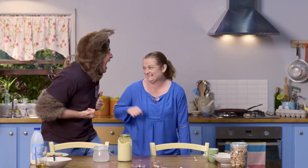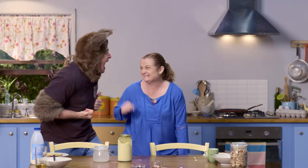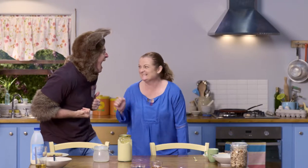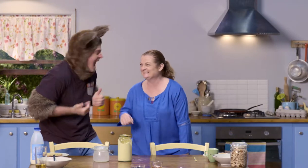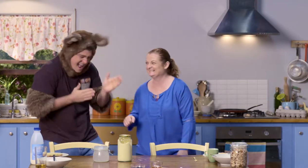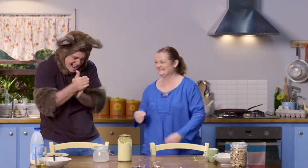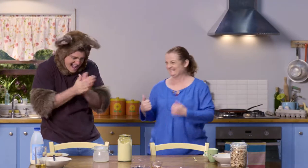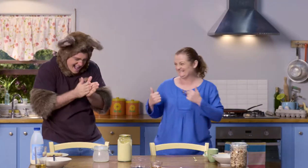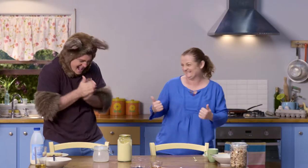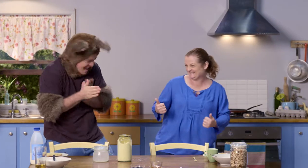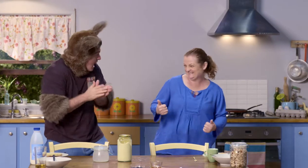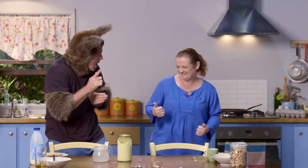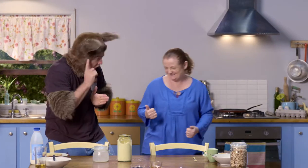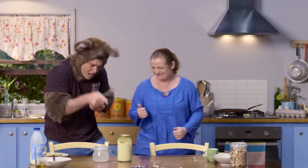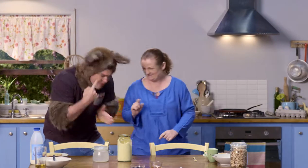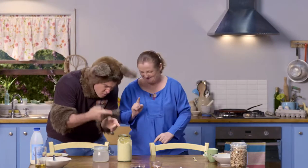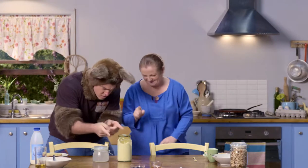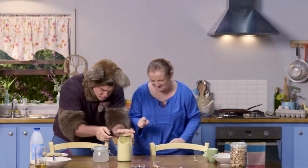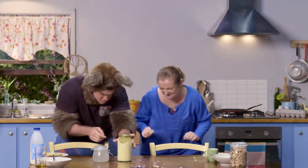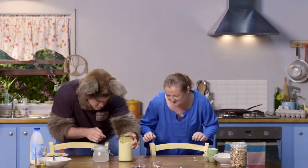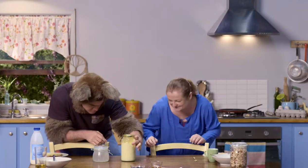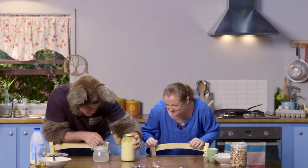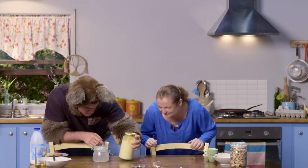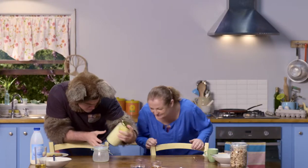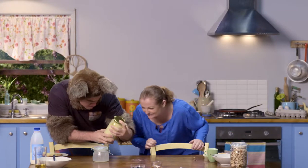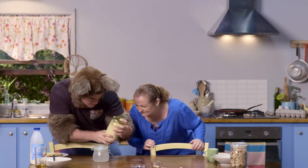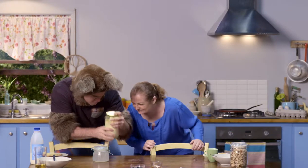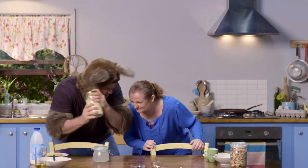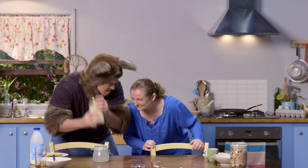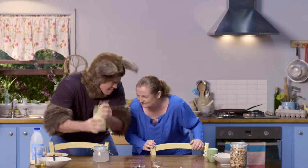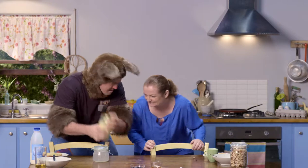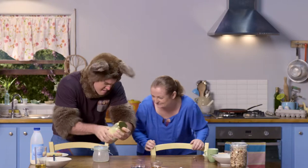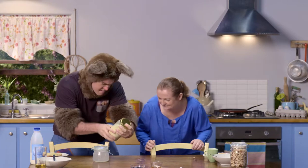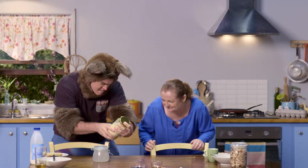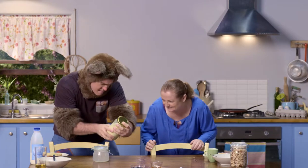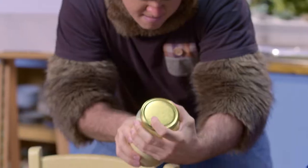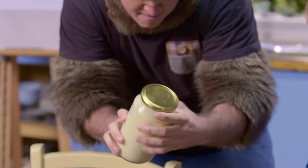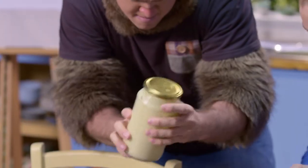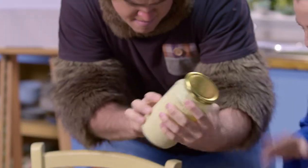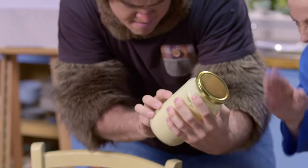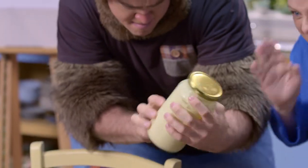Yes. That's right, Possum. Let's have a look. Hmm.